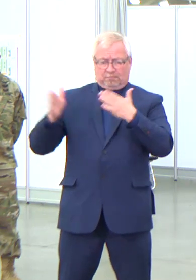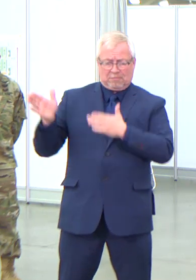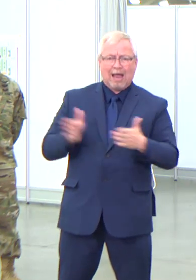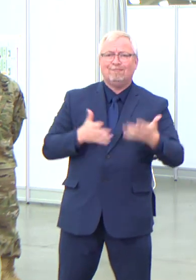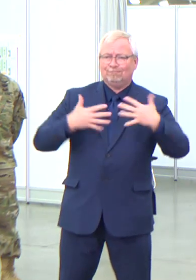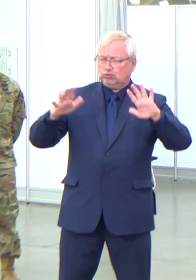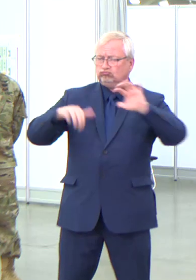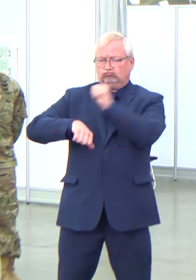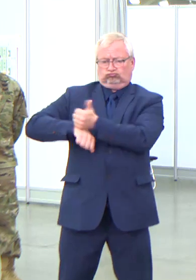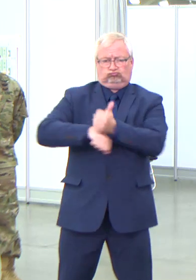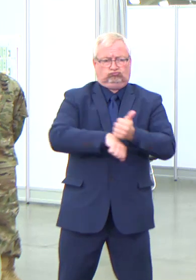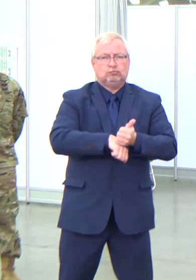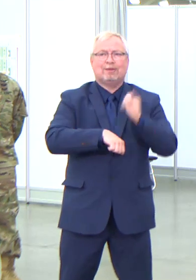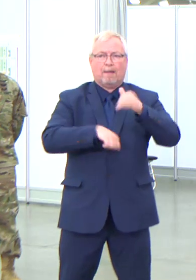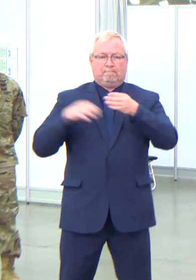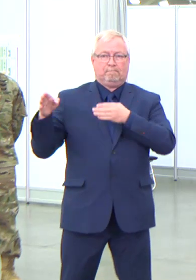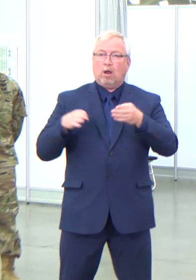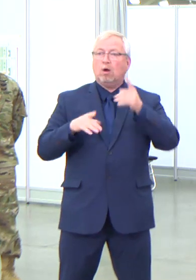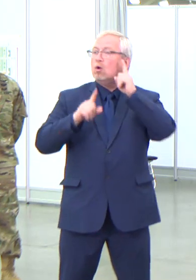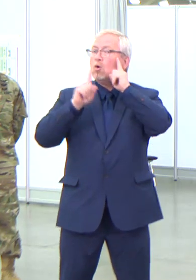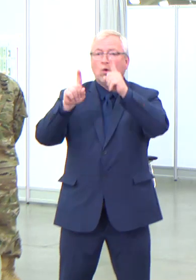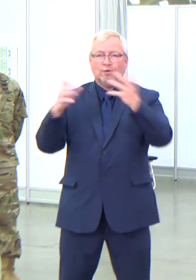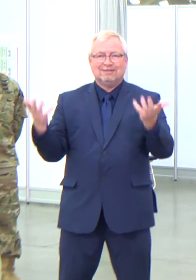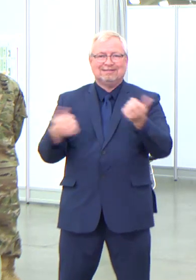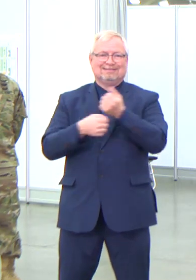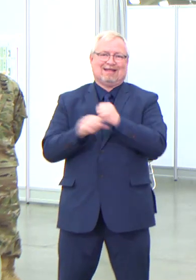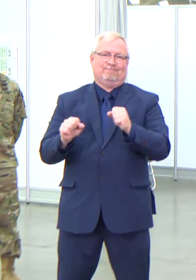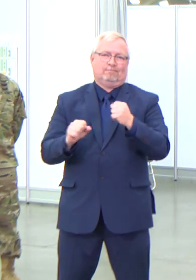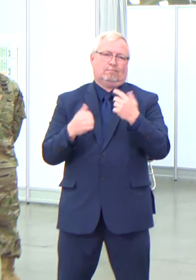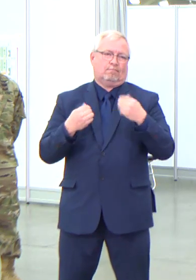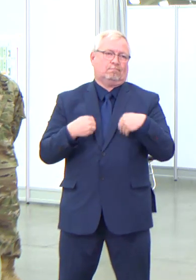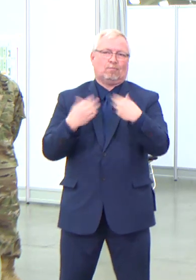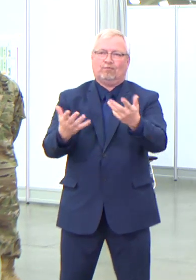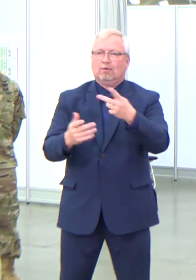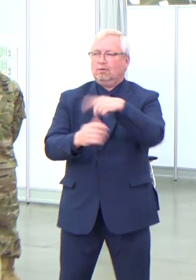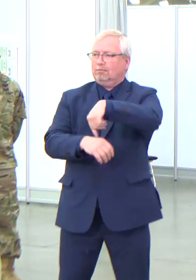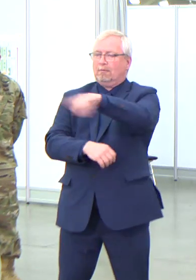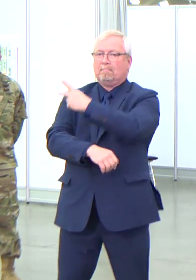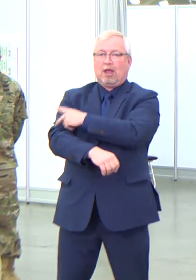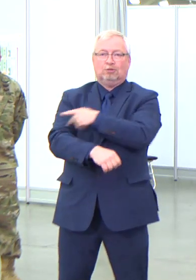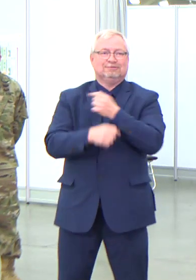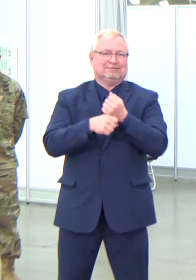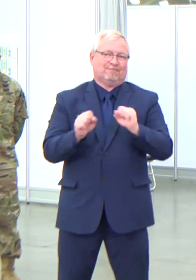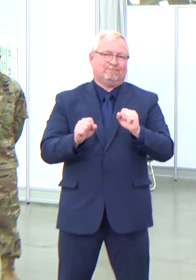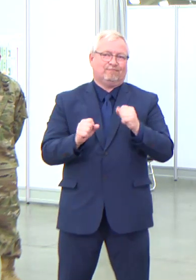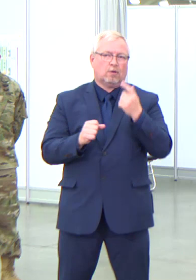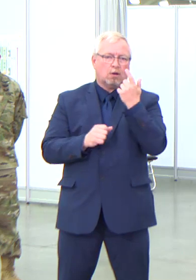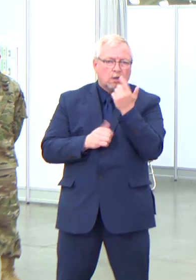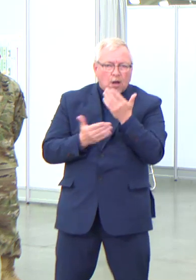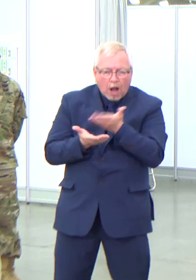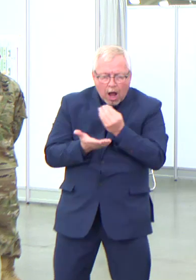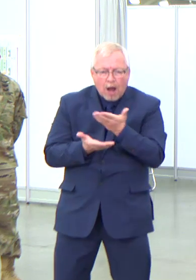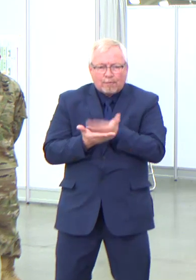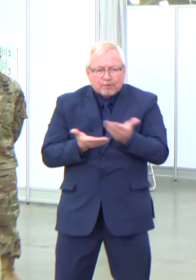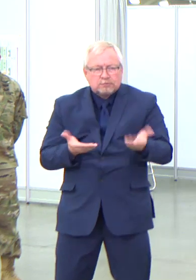executed that plan. We want to safely provide patient care with appropriate supplies and equipment at our hospitals. So